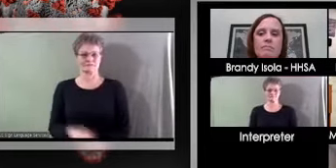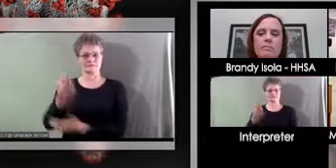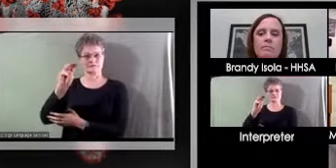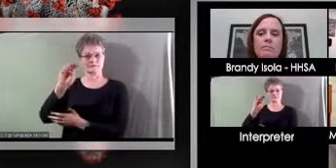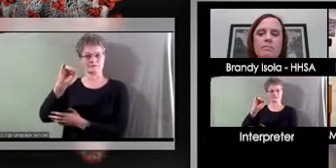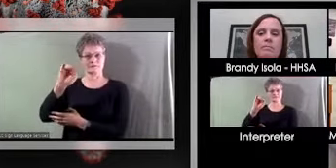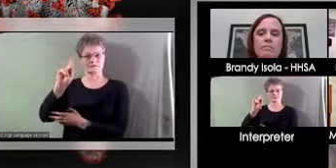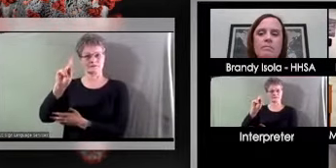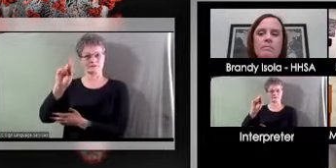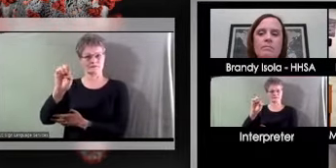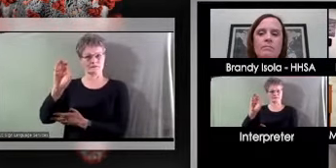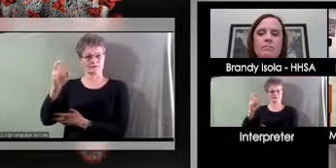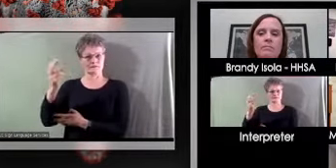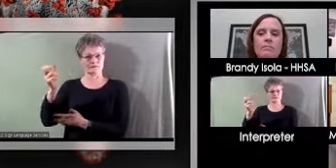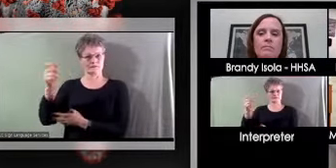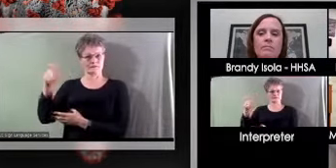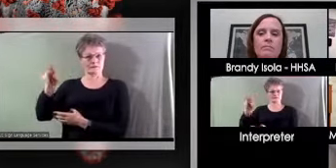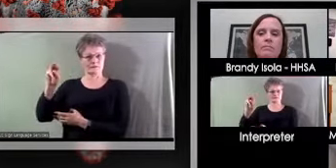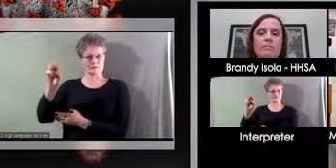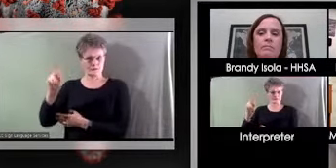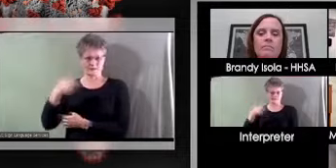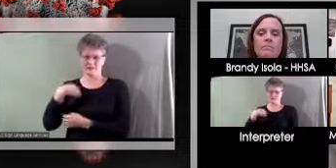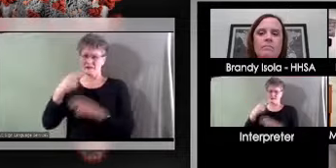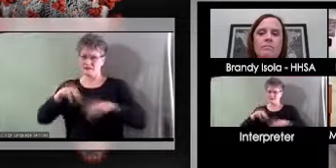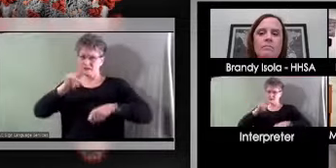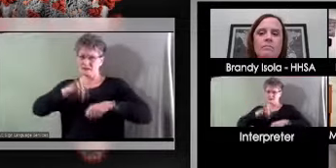his is a national question sort of brought down to the local level of